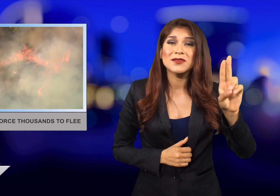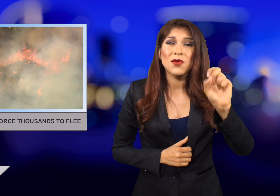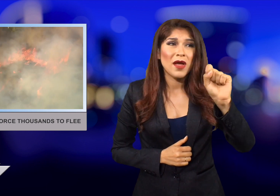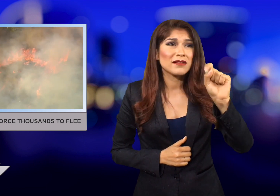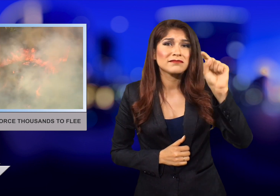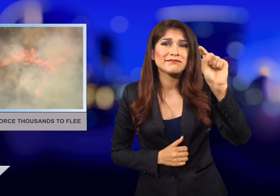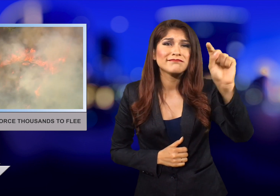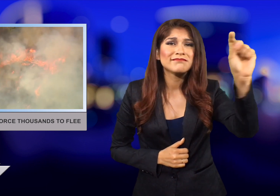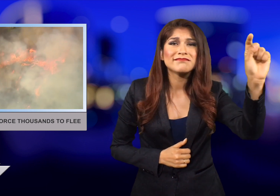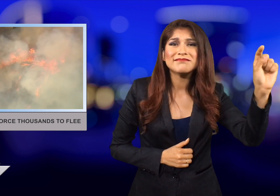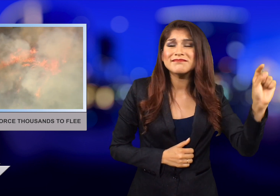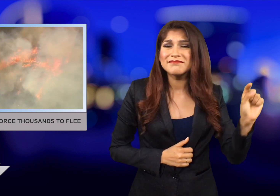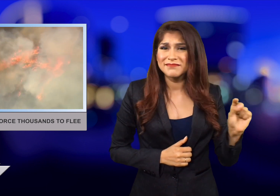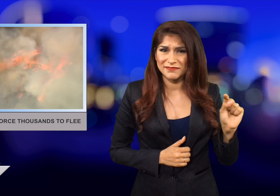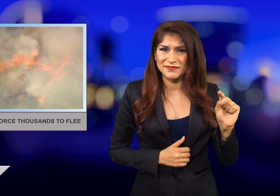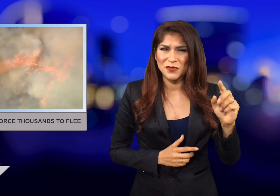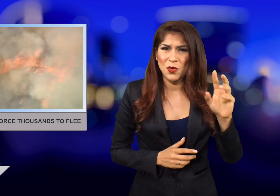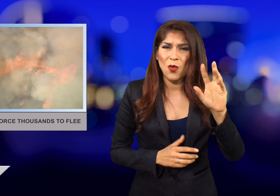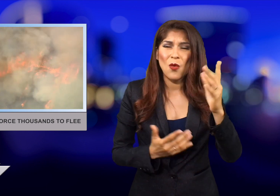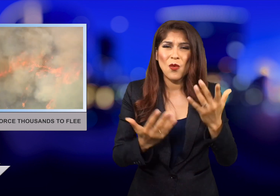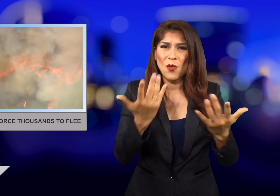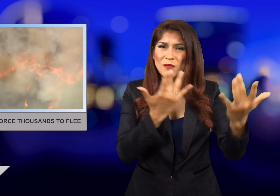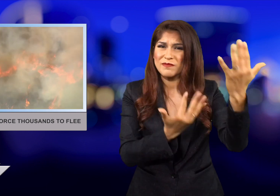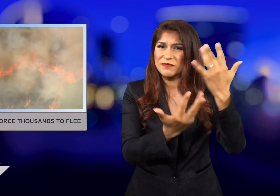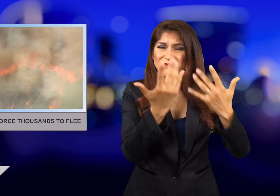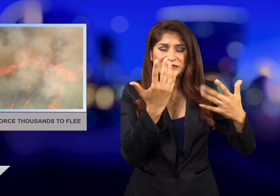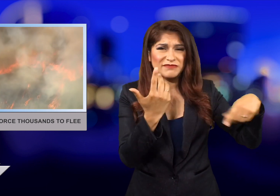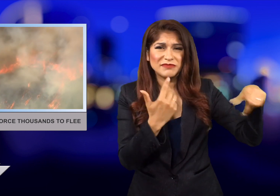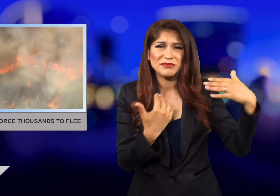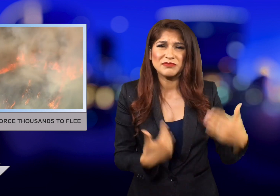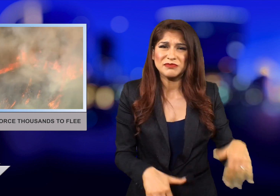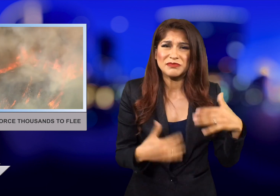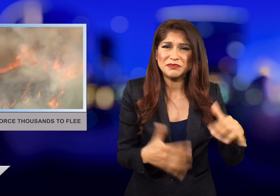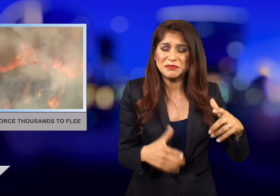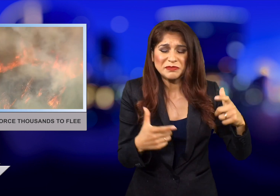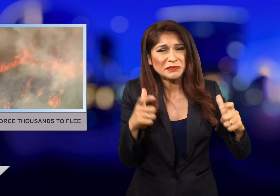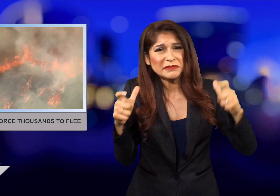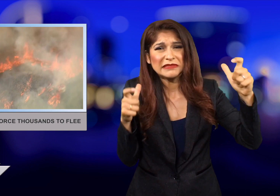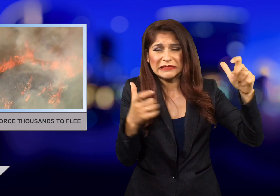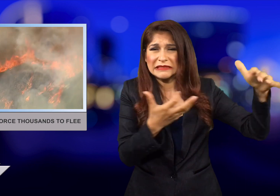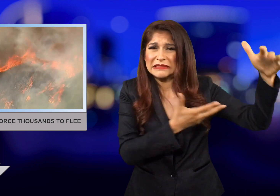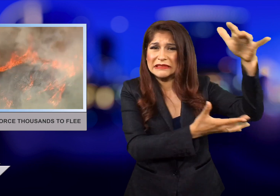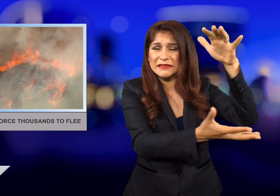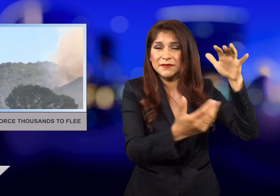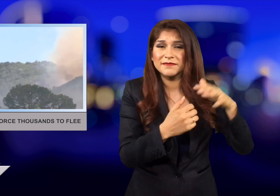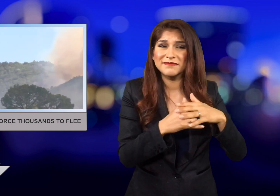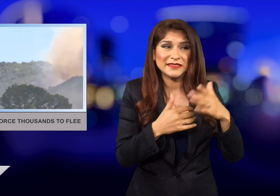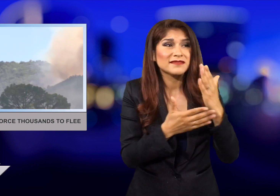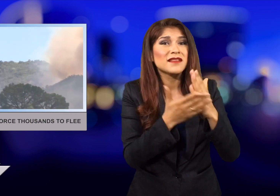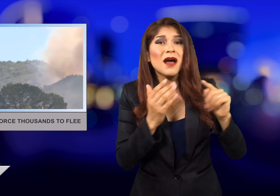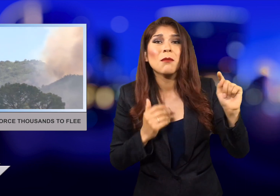Wildfires in the western US have been causing havoc.